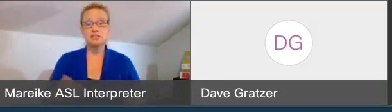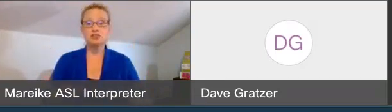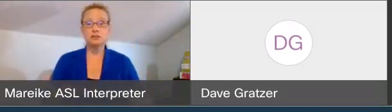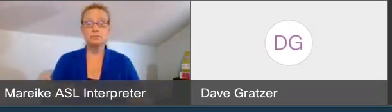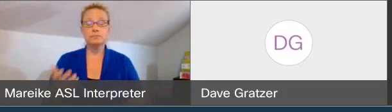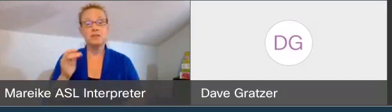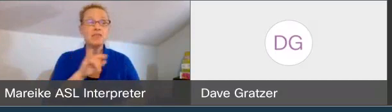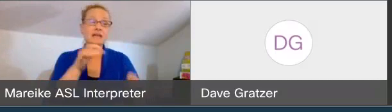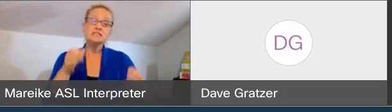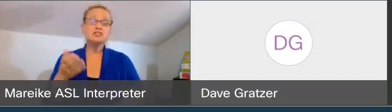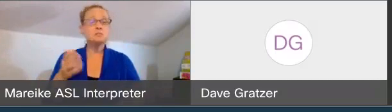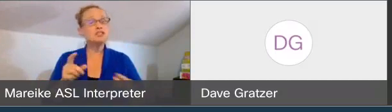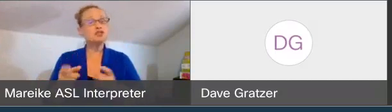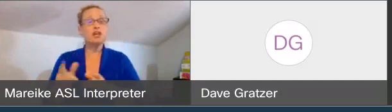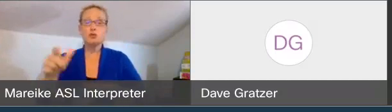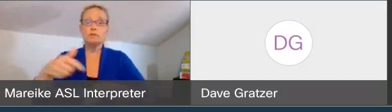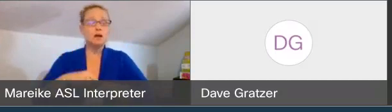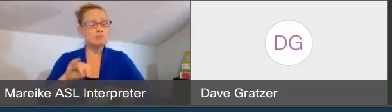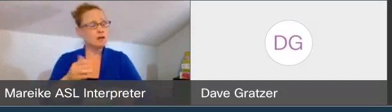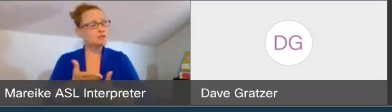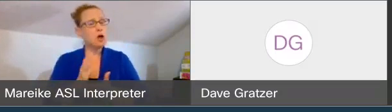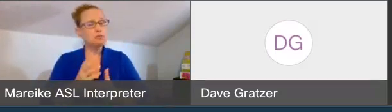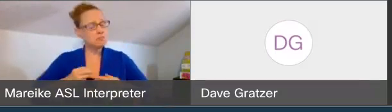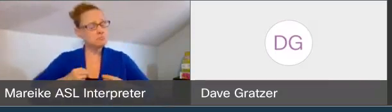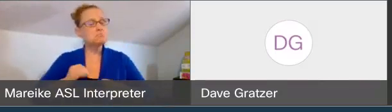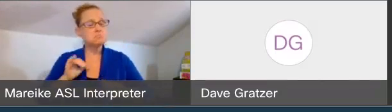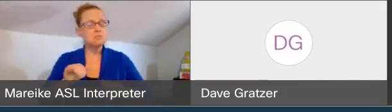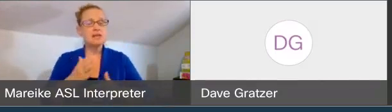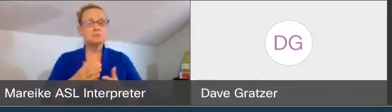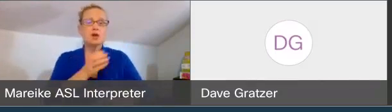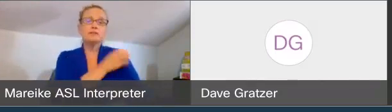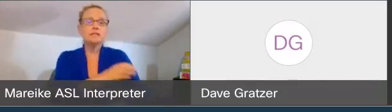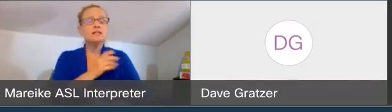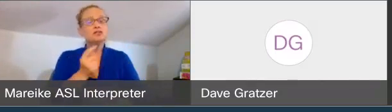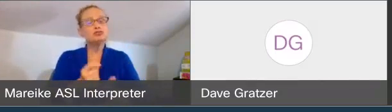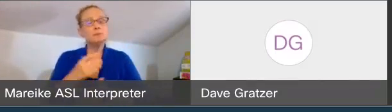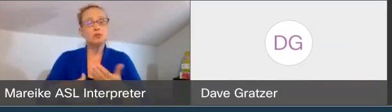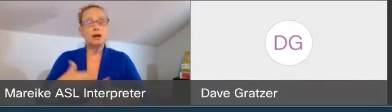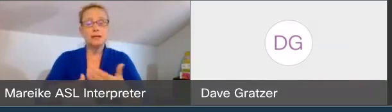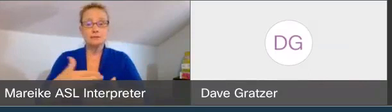over time, which is also okay. That's part of the clinical treatment process so I feel like that was